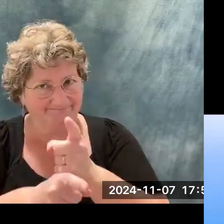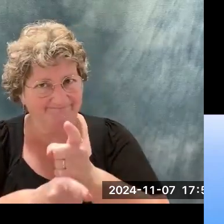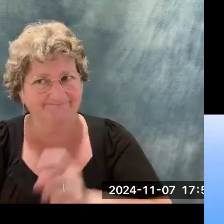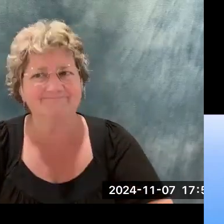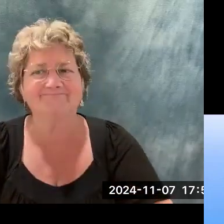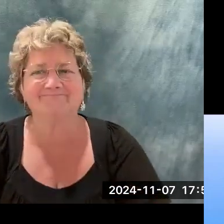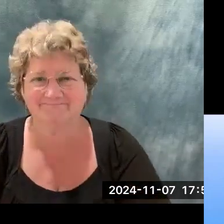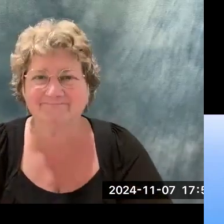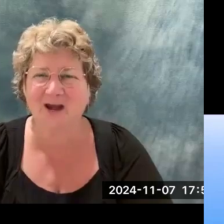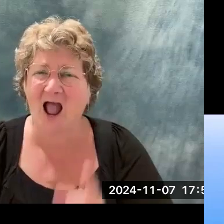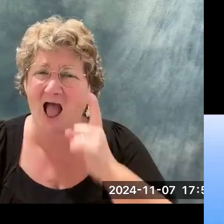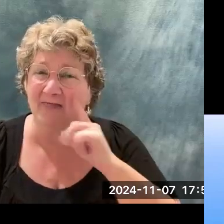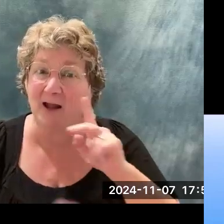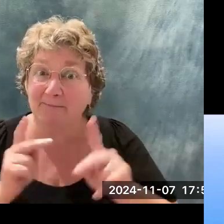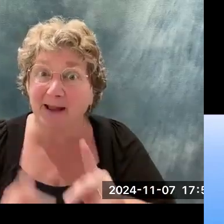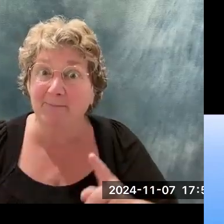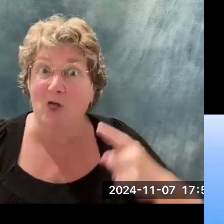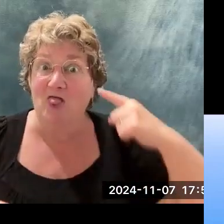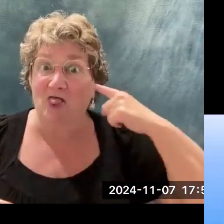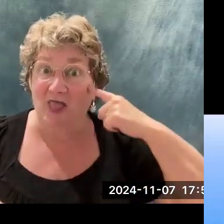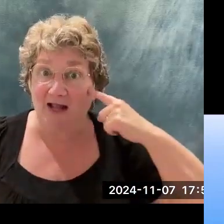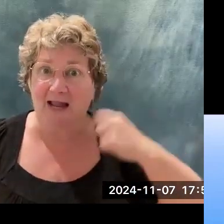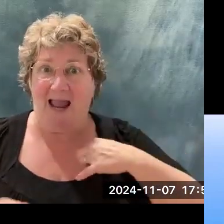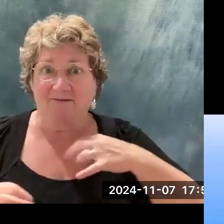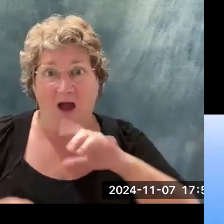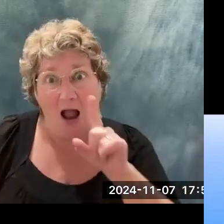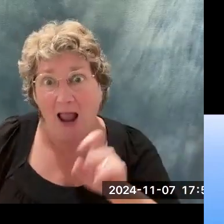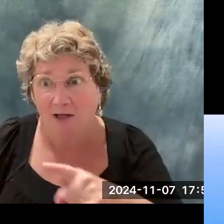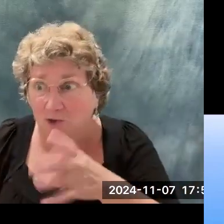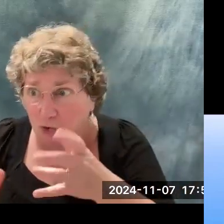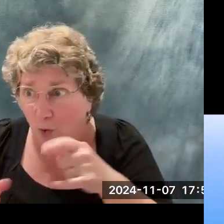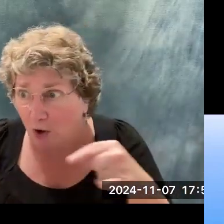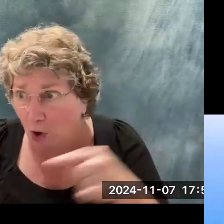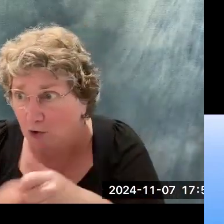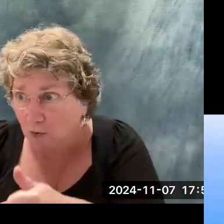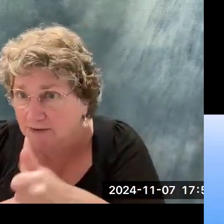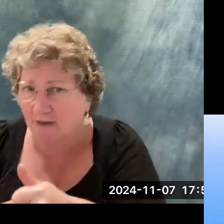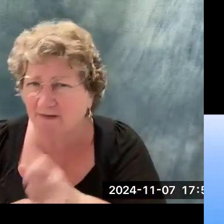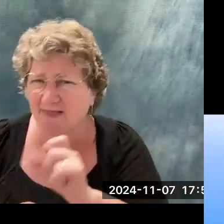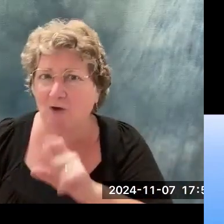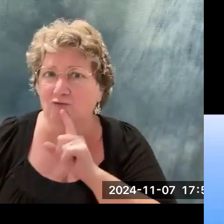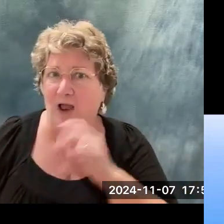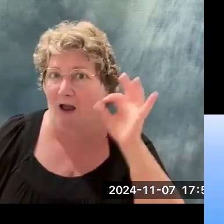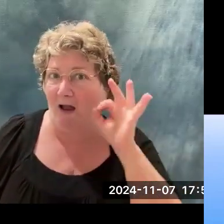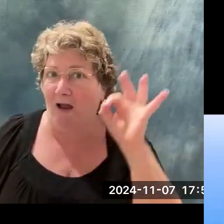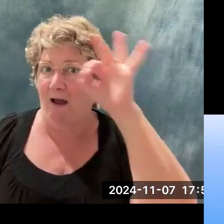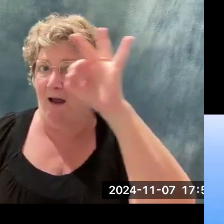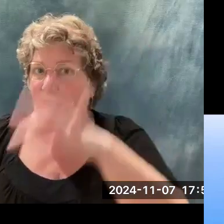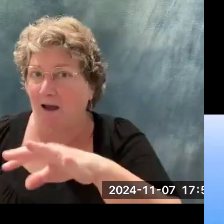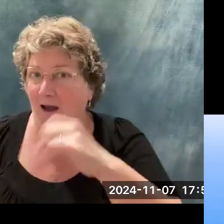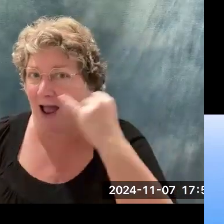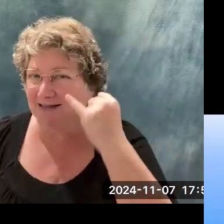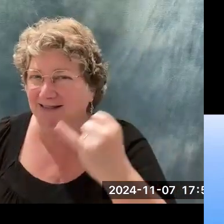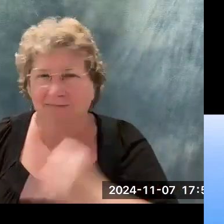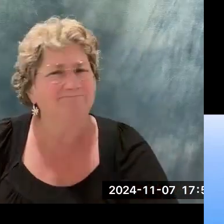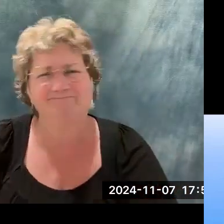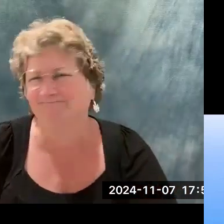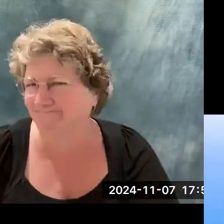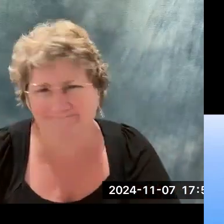you ask somebody if they're thinking about harming themselves, that you're going to give them that idea. And I am here to tell you that that is not